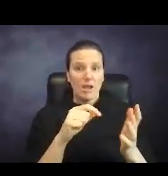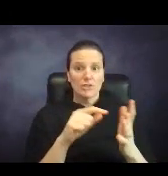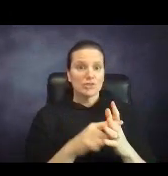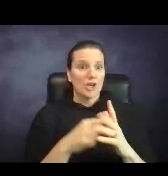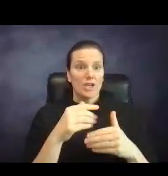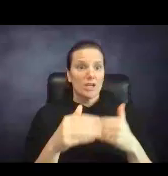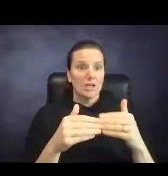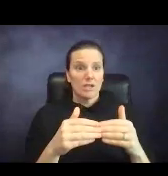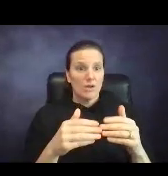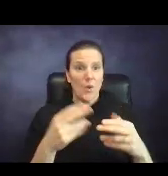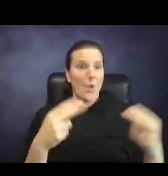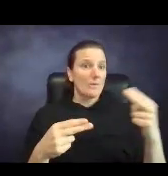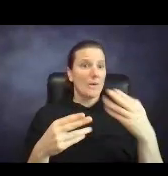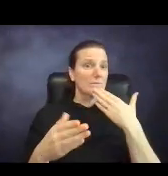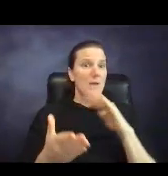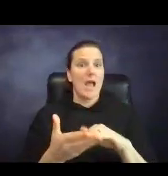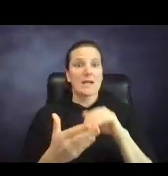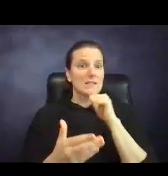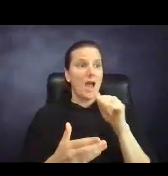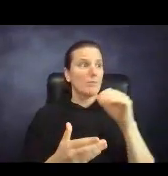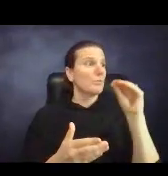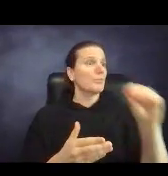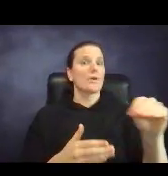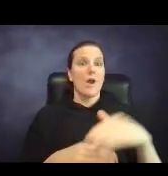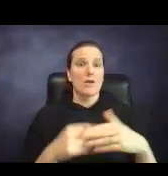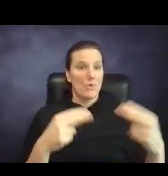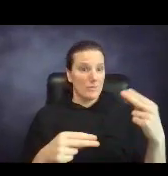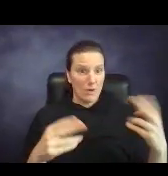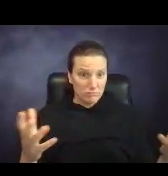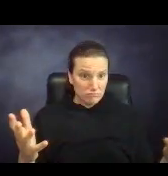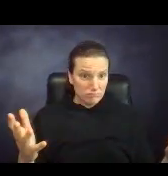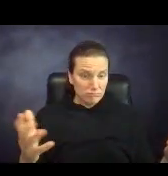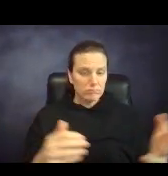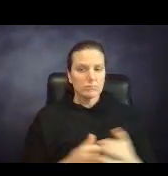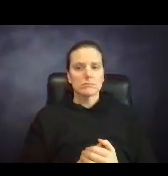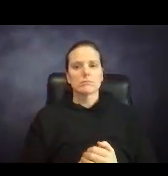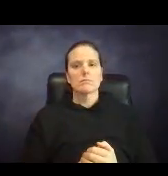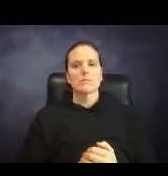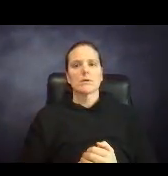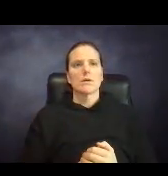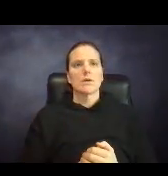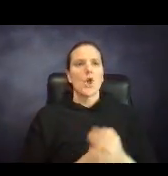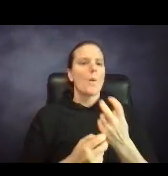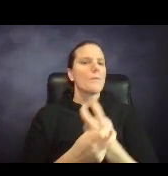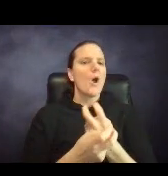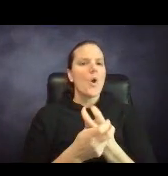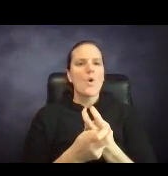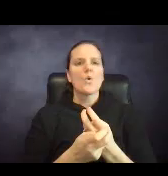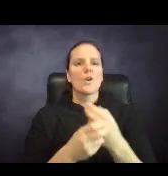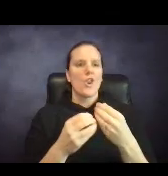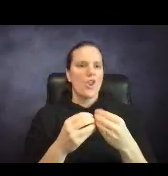Hormones are bad, we're not gonna put anybody on hormones. And so then this is what I was talking about. We see this bone loss, this cognitive decline, metabolic dysfunction.